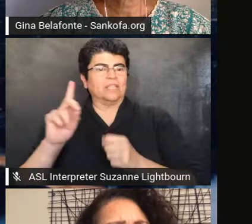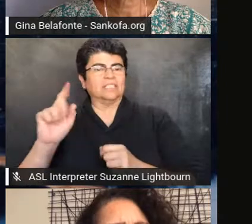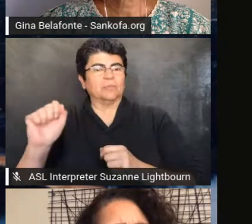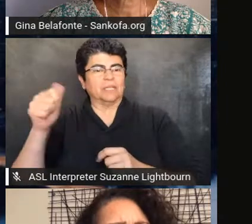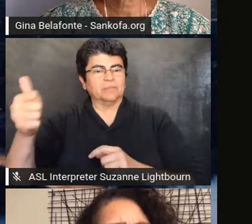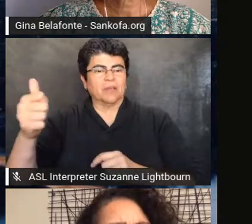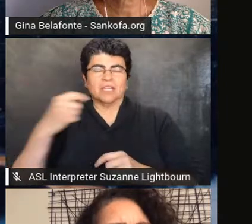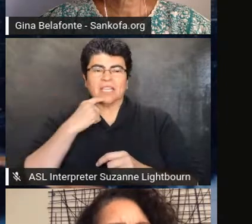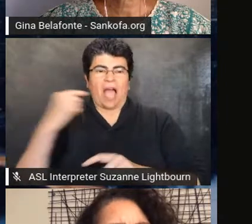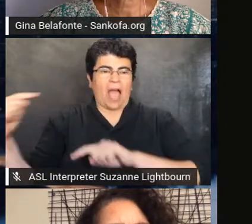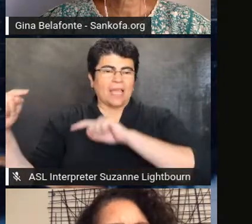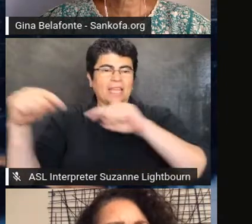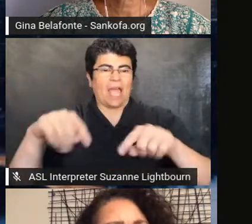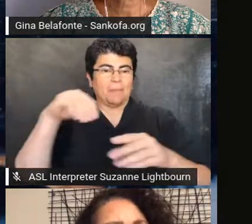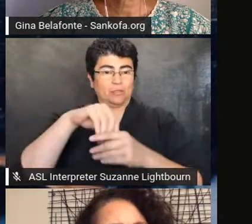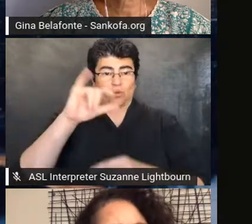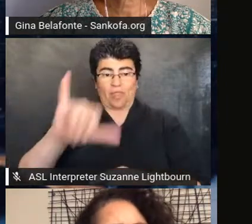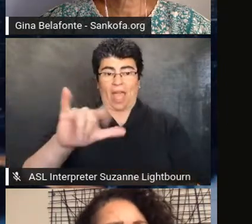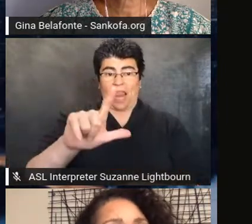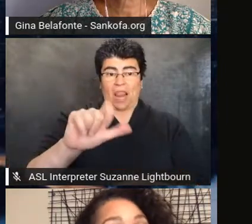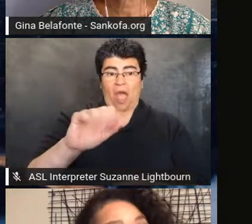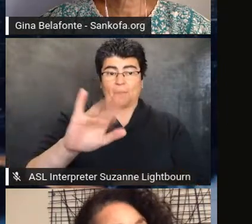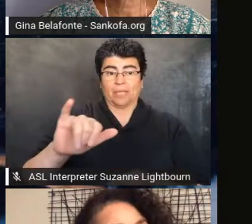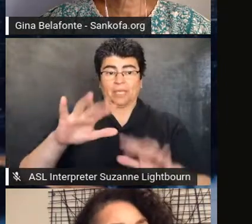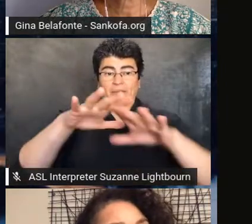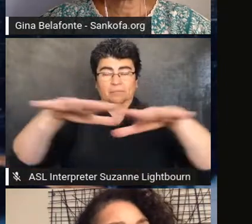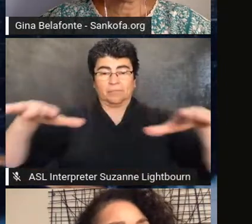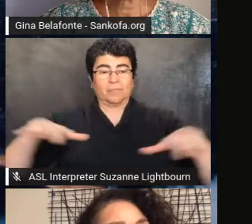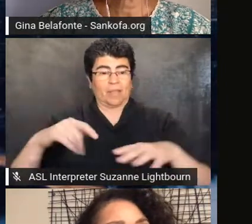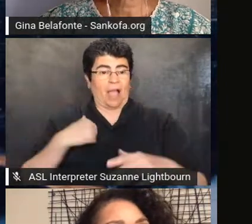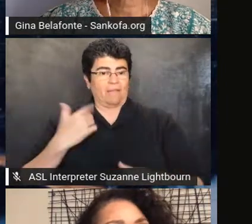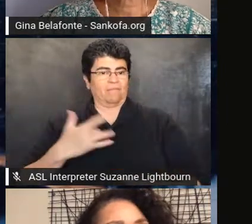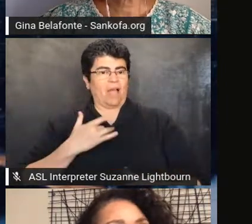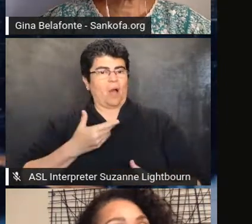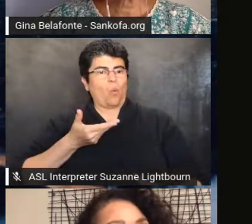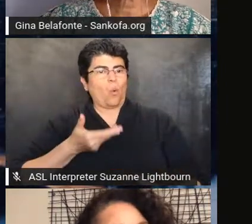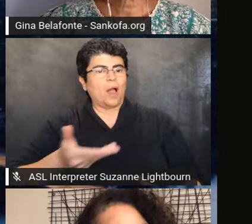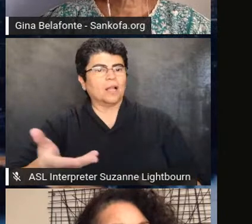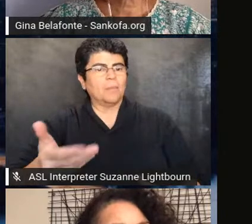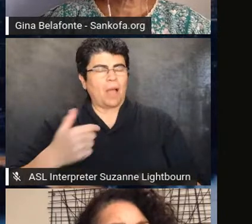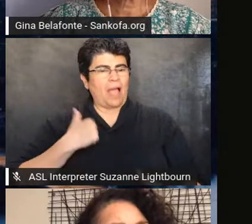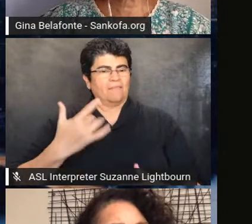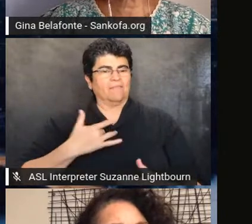"I came into that lobby and I felt welcomed "and I felt represented."